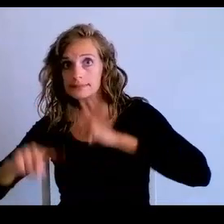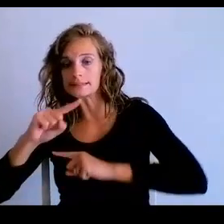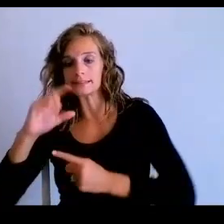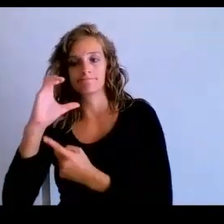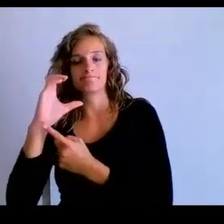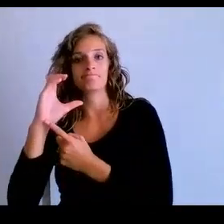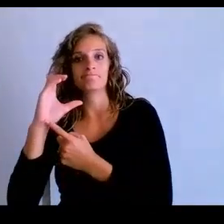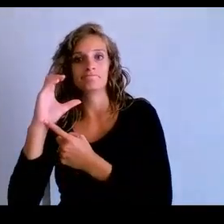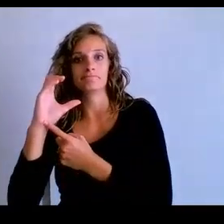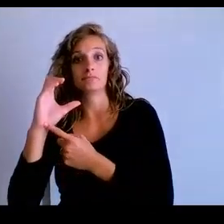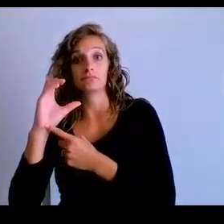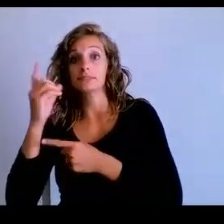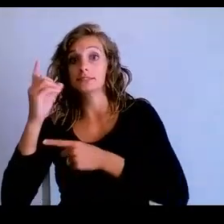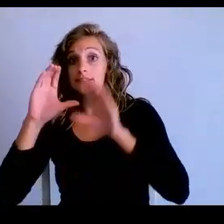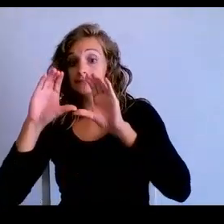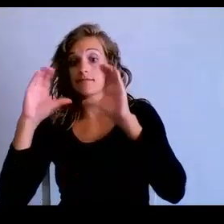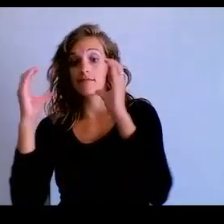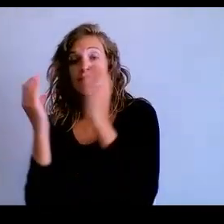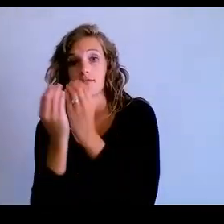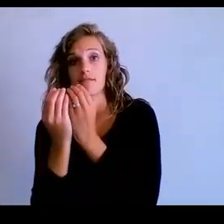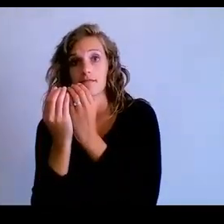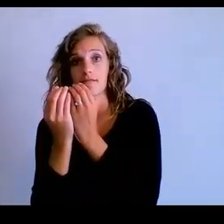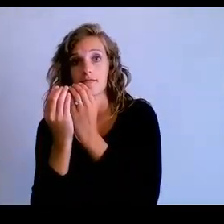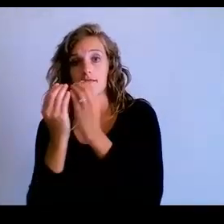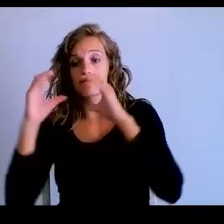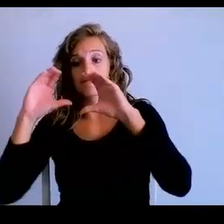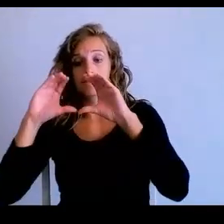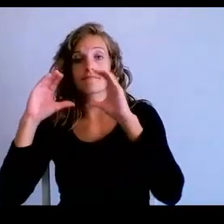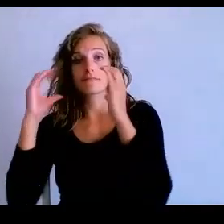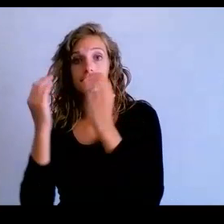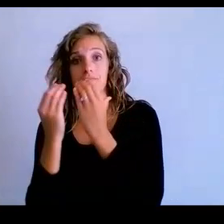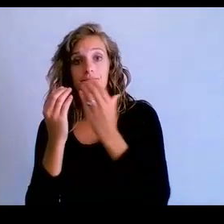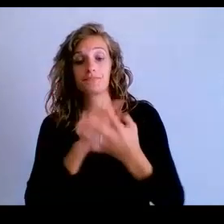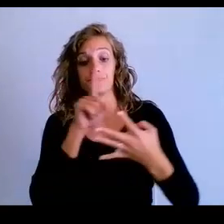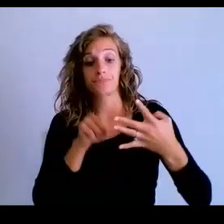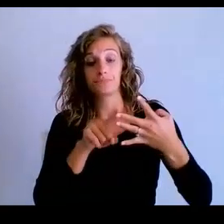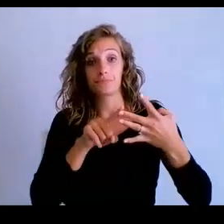shape of the letter c signing class